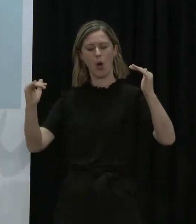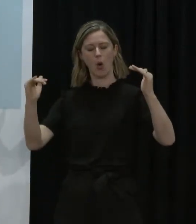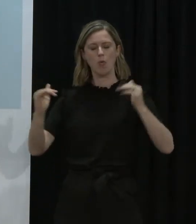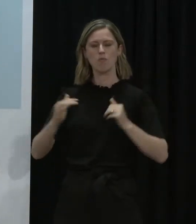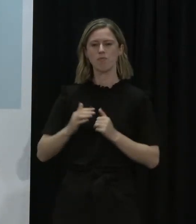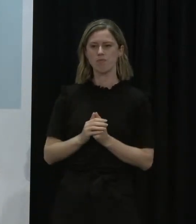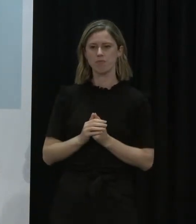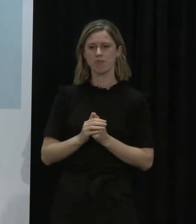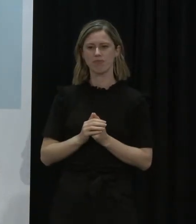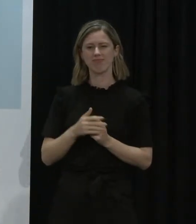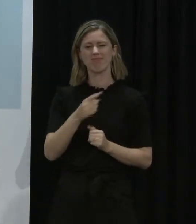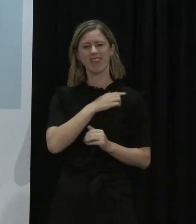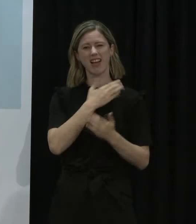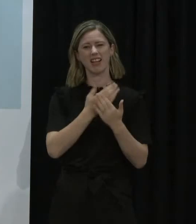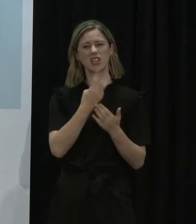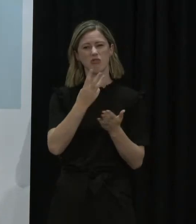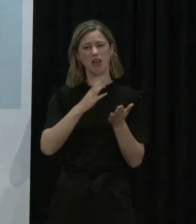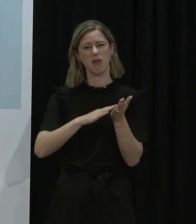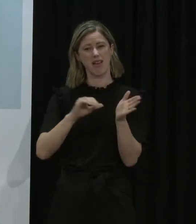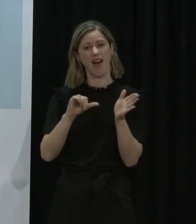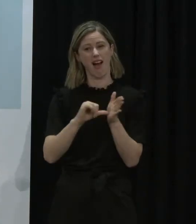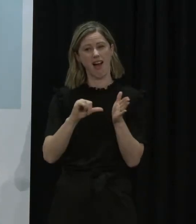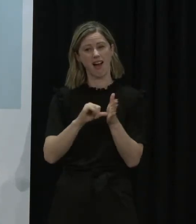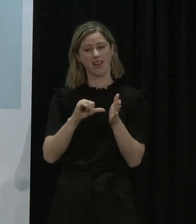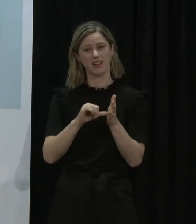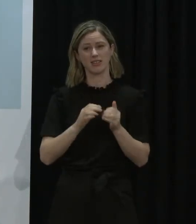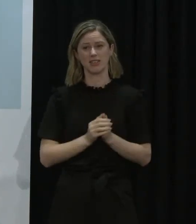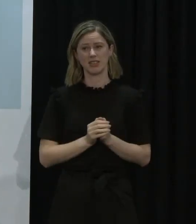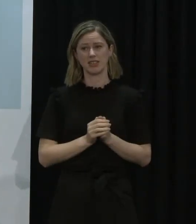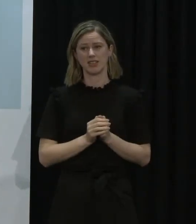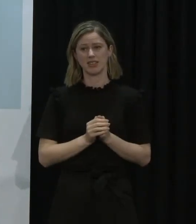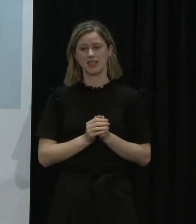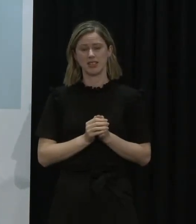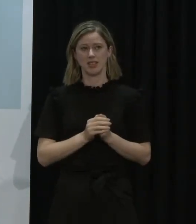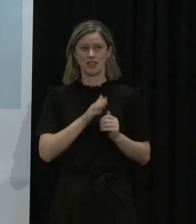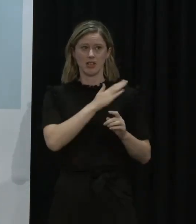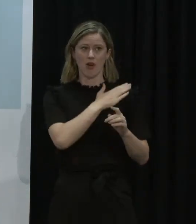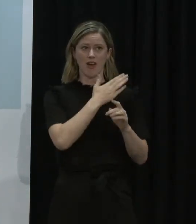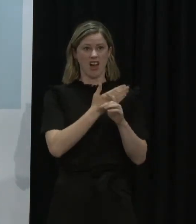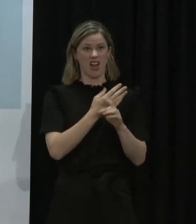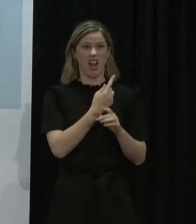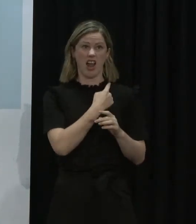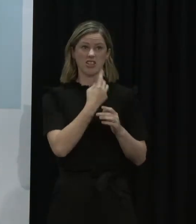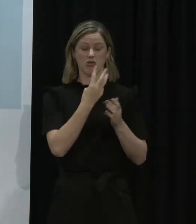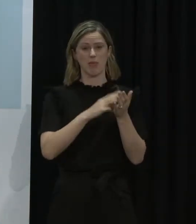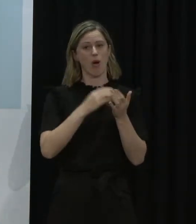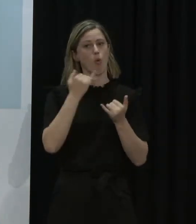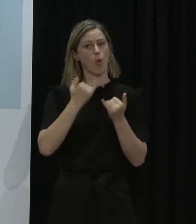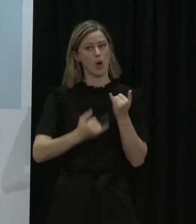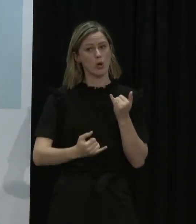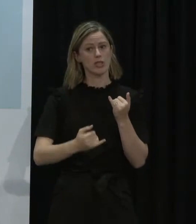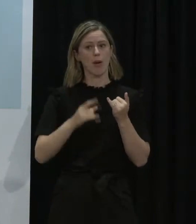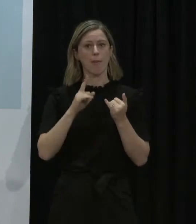increased. As we head into the next phase we do so with the highest vaccination levels for